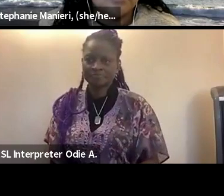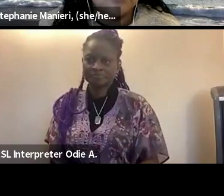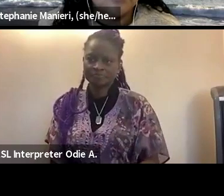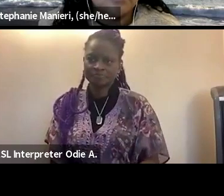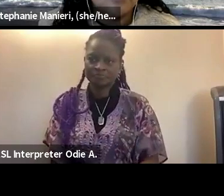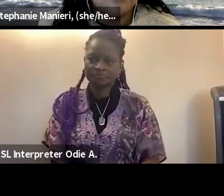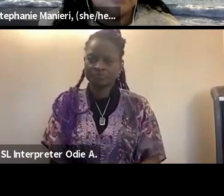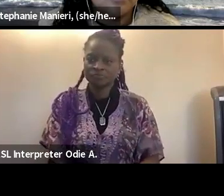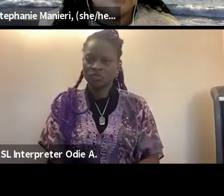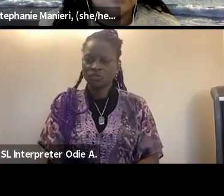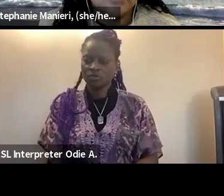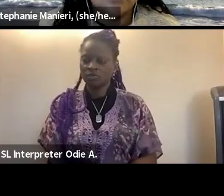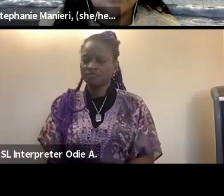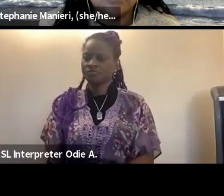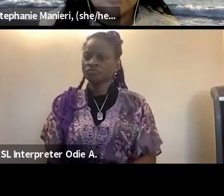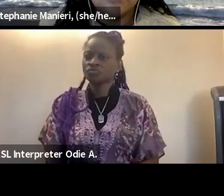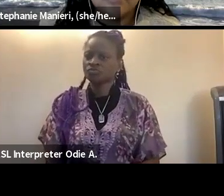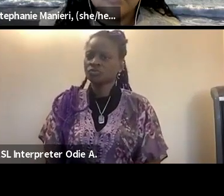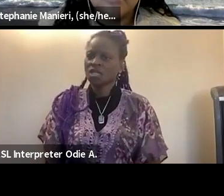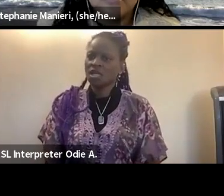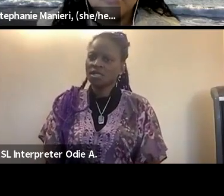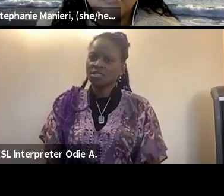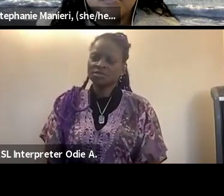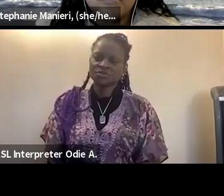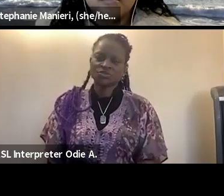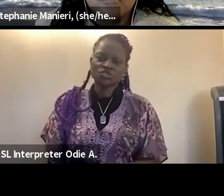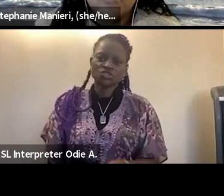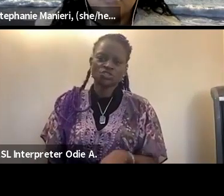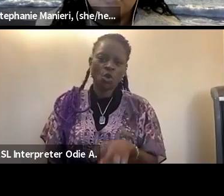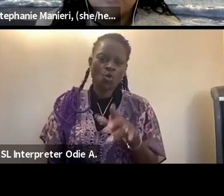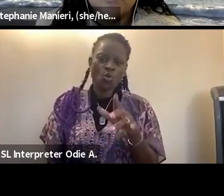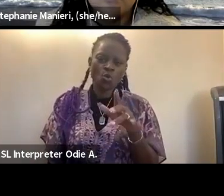Right. And so those two things need to kind of coexist, because when